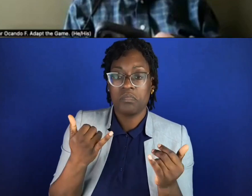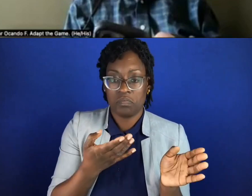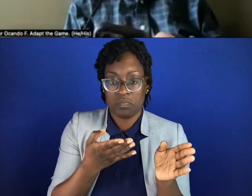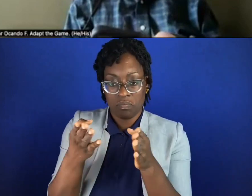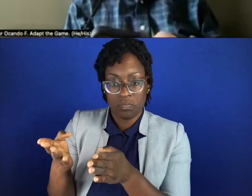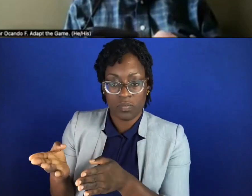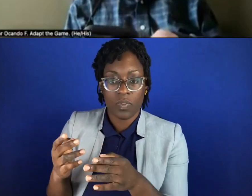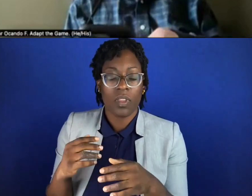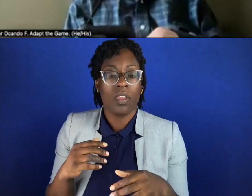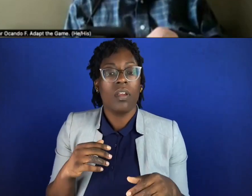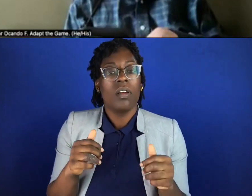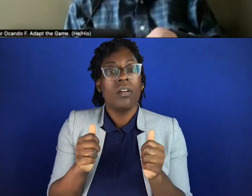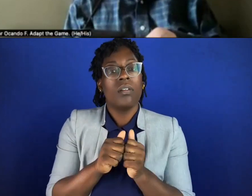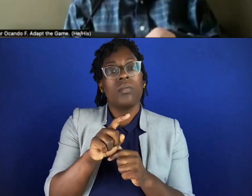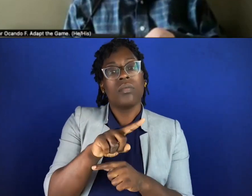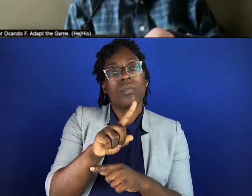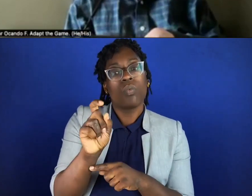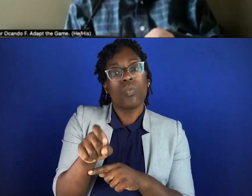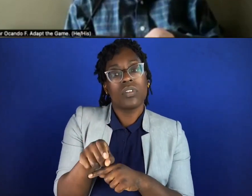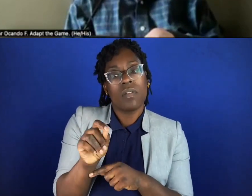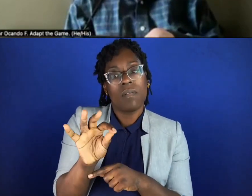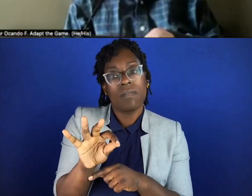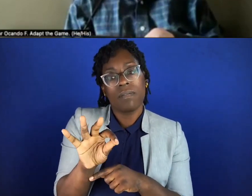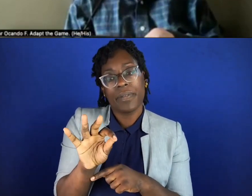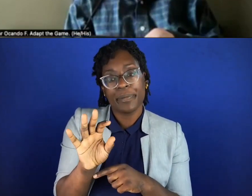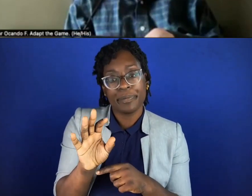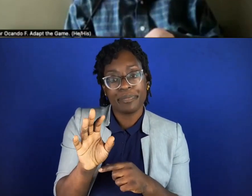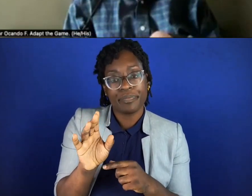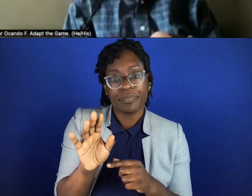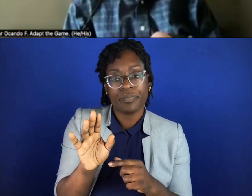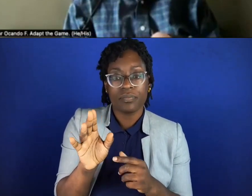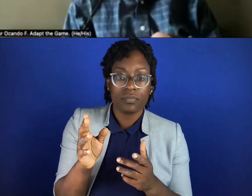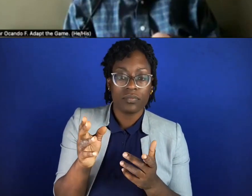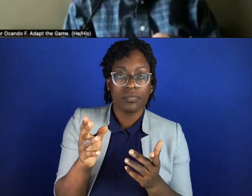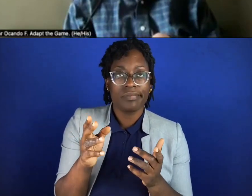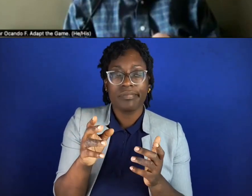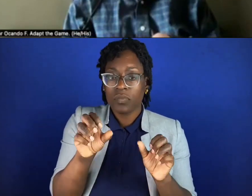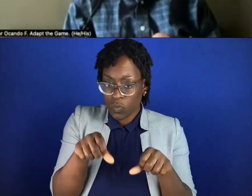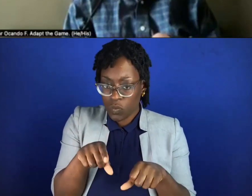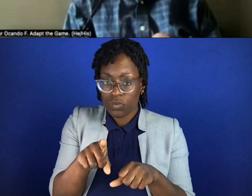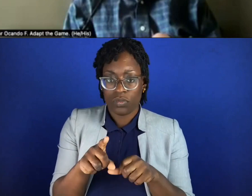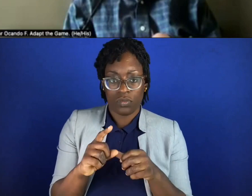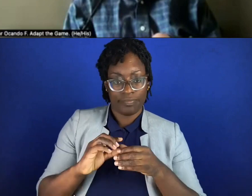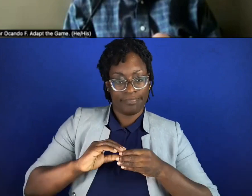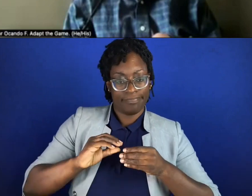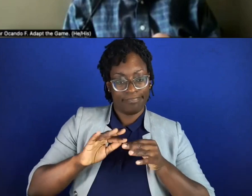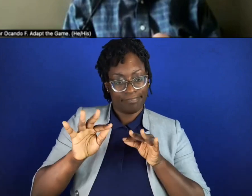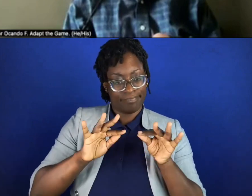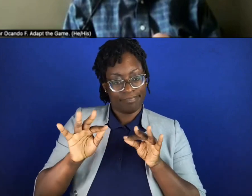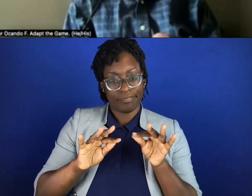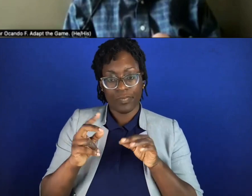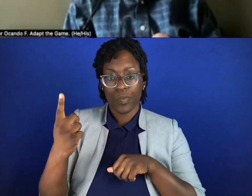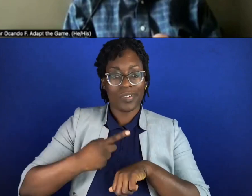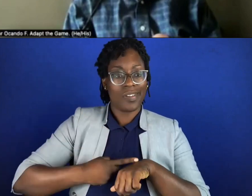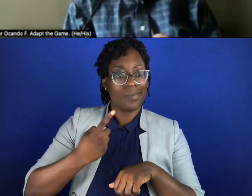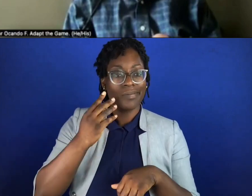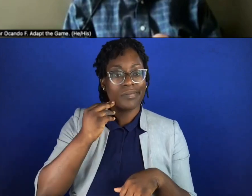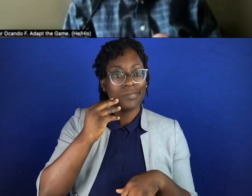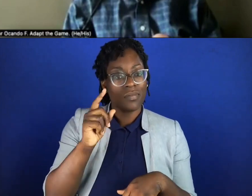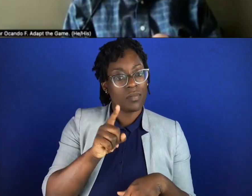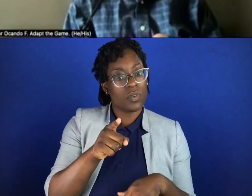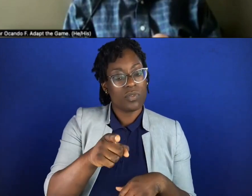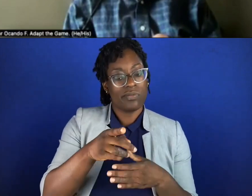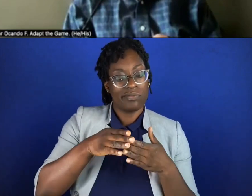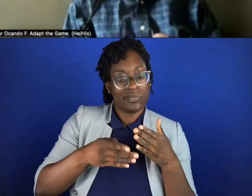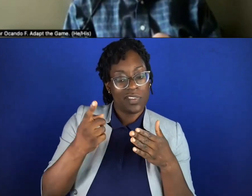Daman, with the question of would you be able to share a time when you completed a checklist